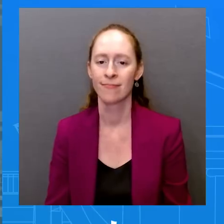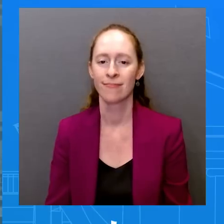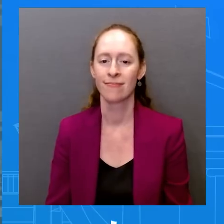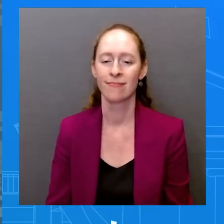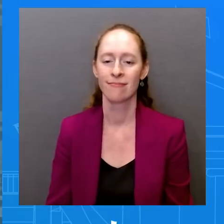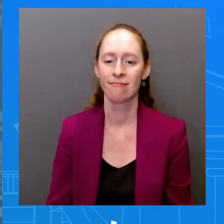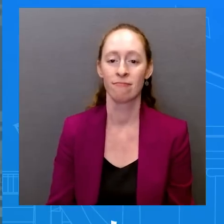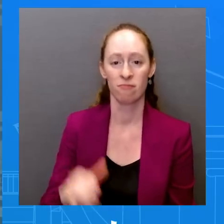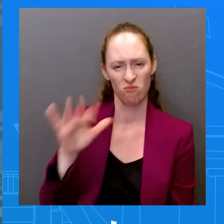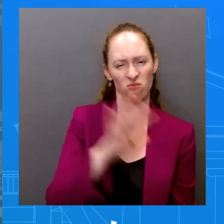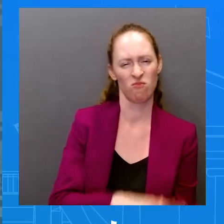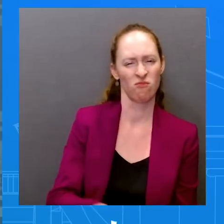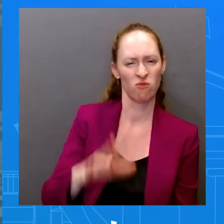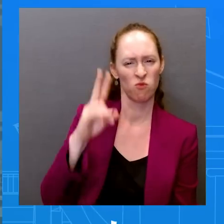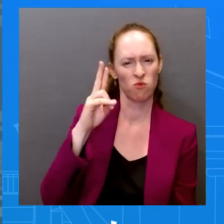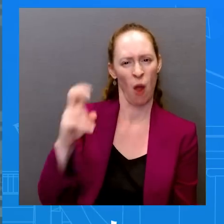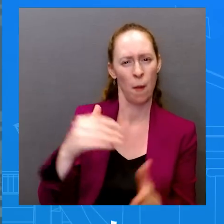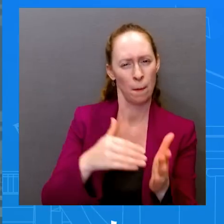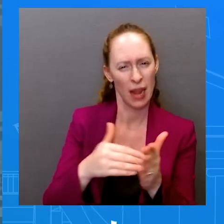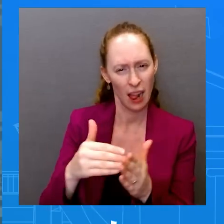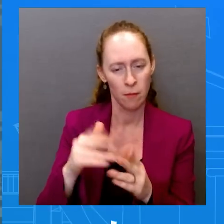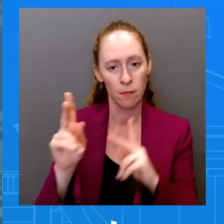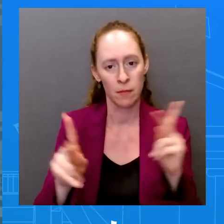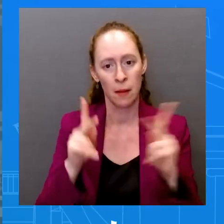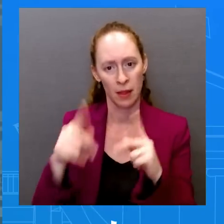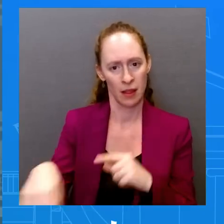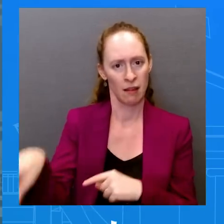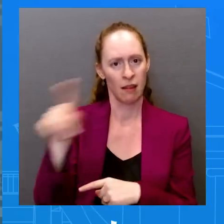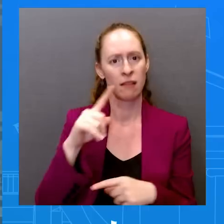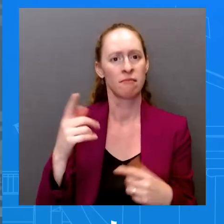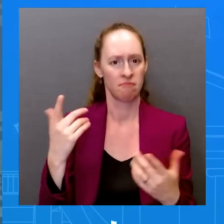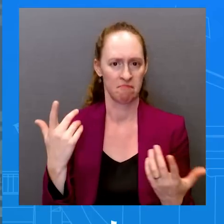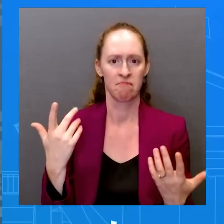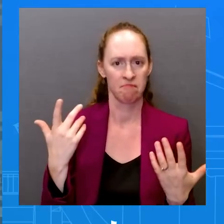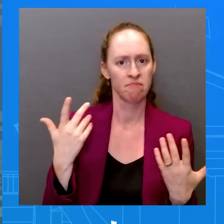That's 77 percent of the population who are 12 and older.